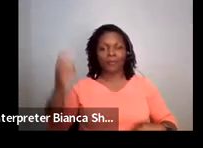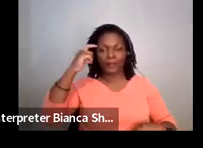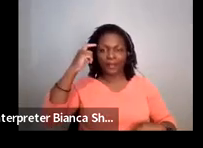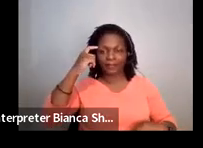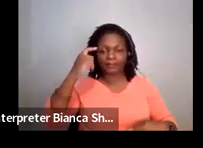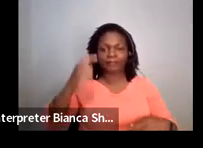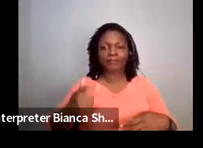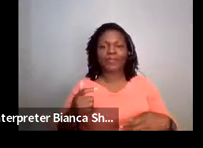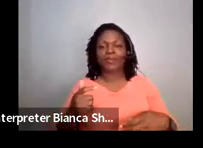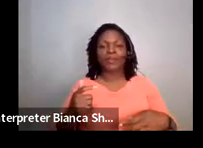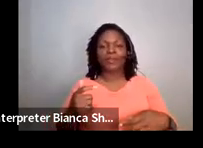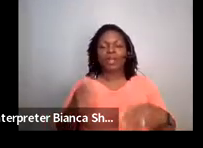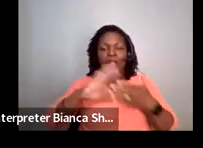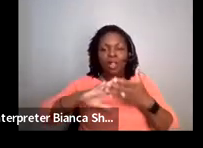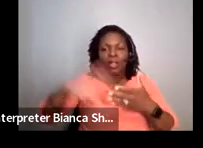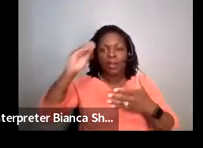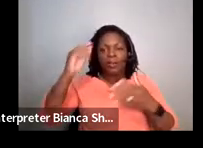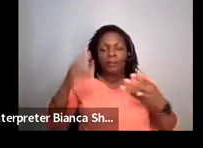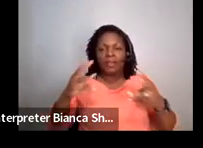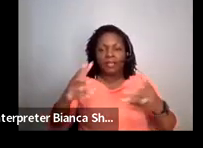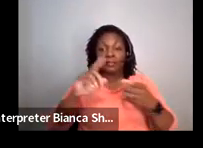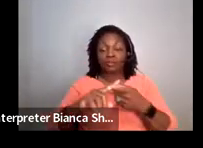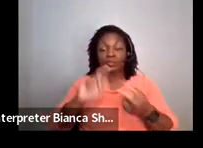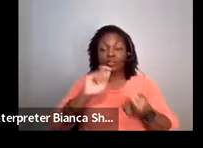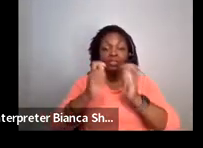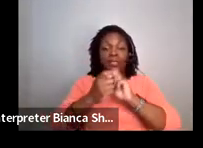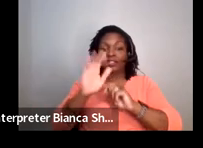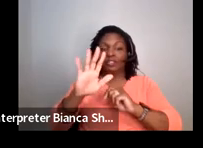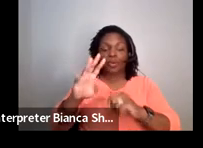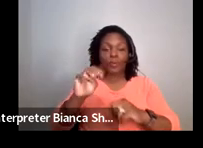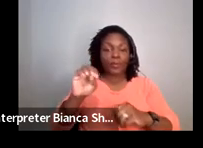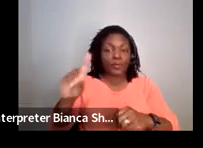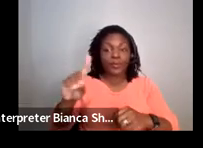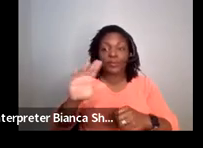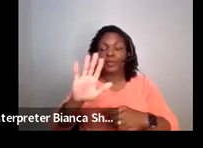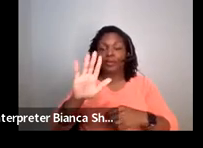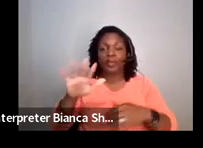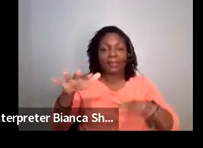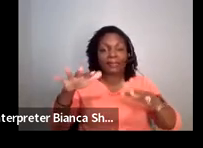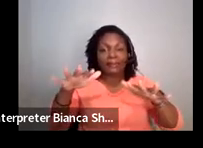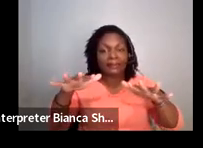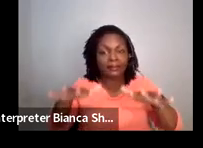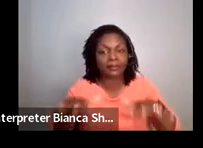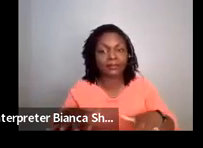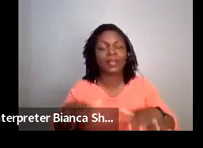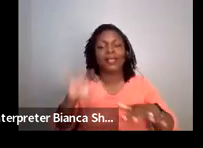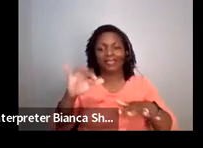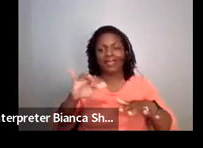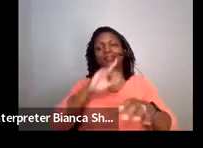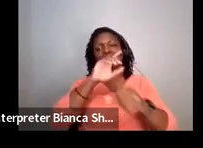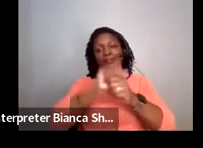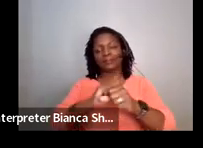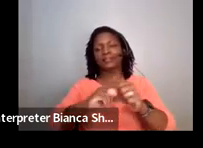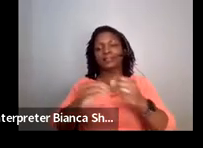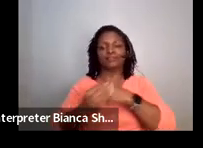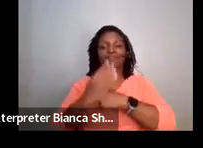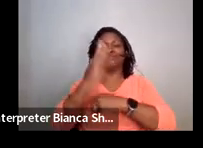Learn ways to affect your mood, your anxiety, all of that truly does affect your brain and your memory.